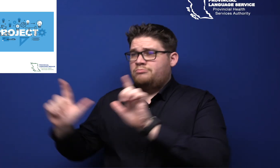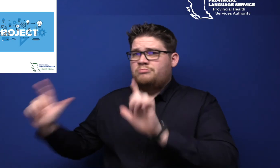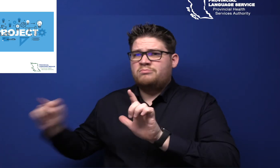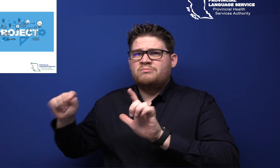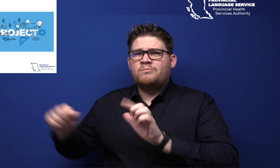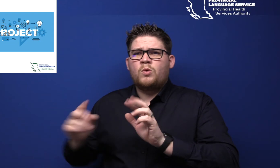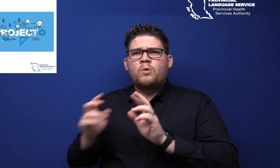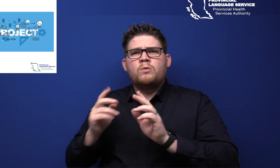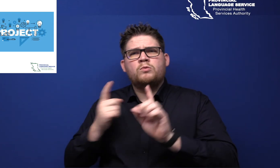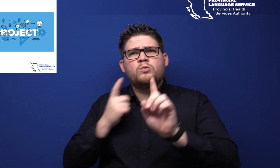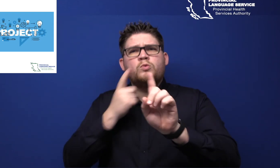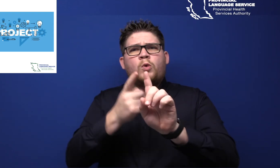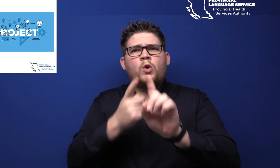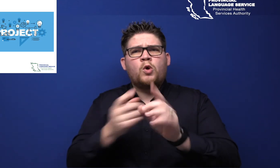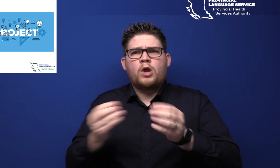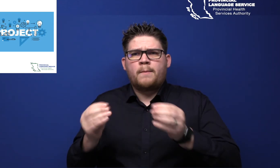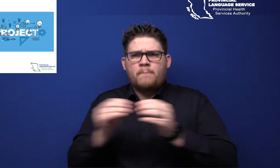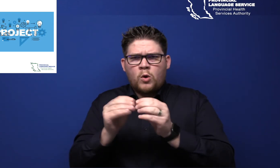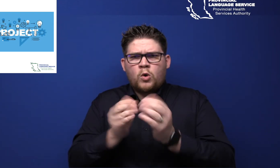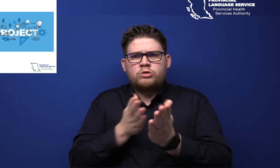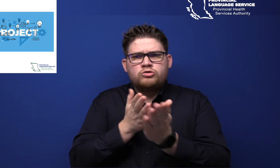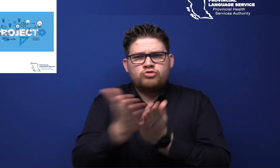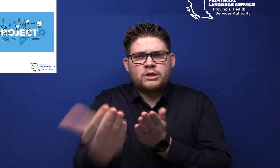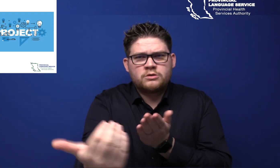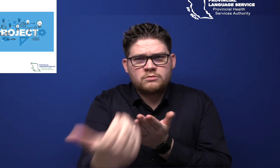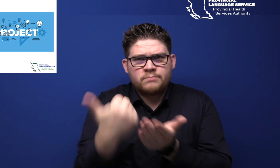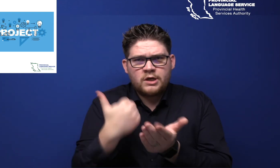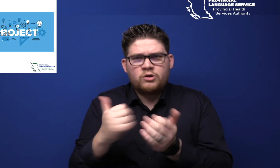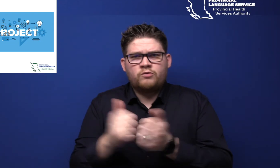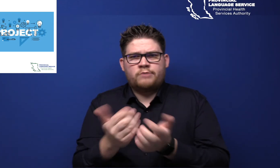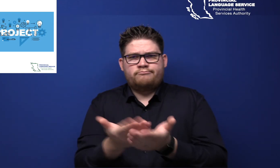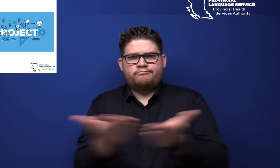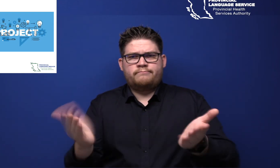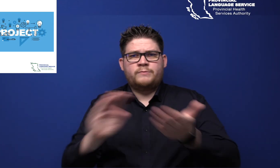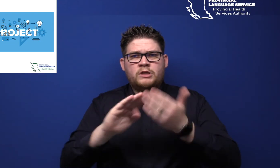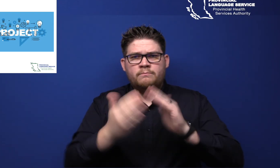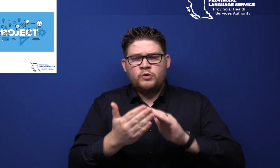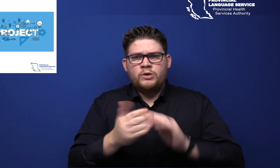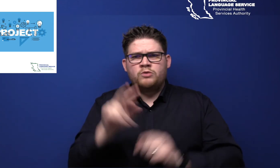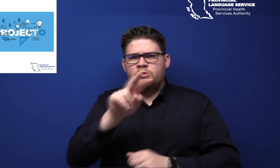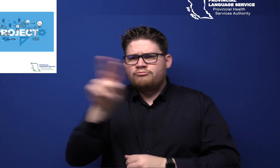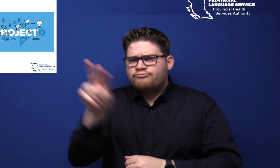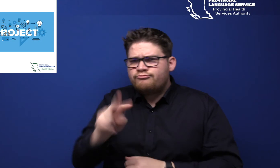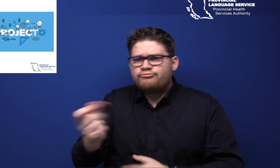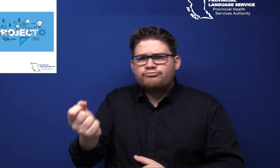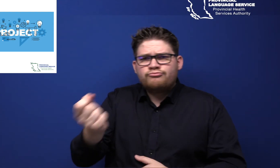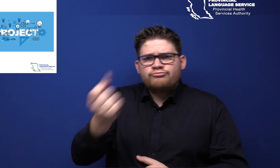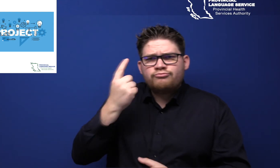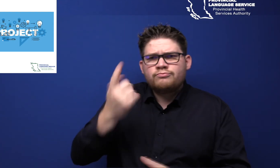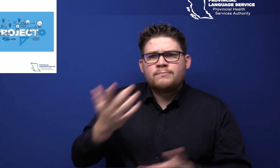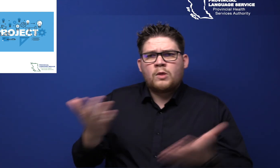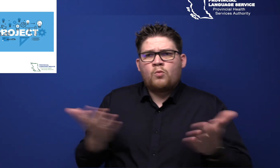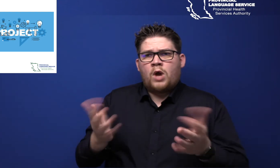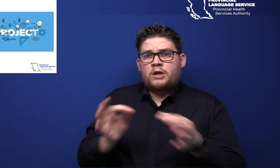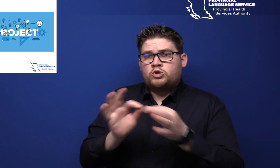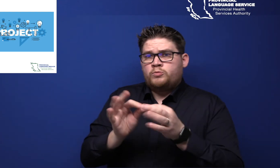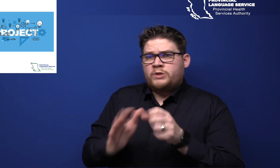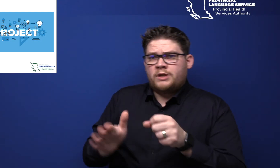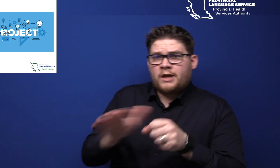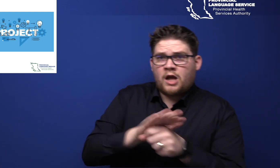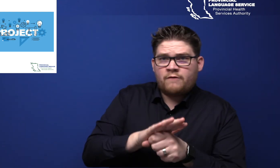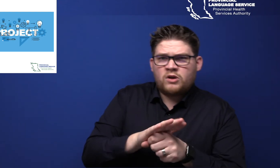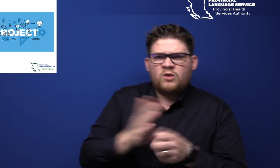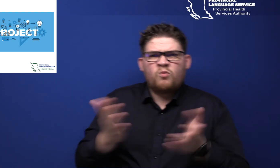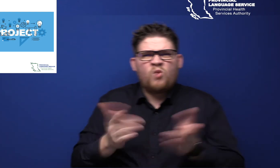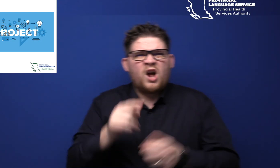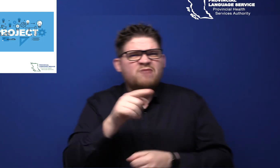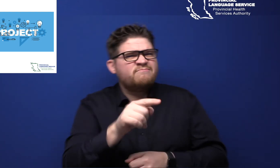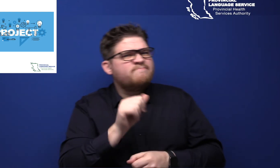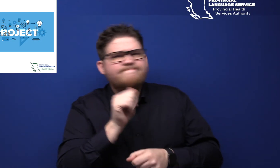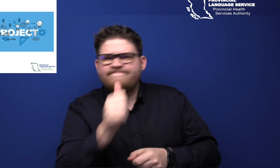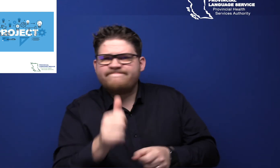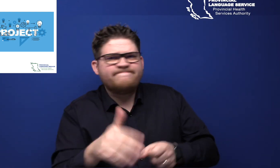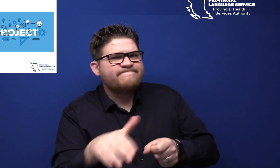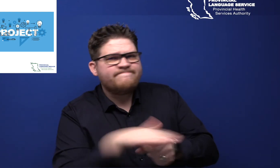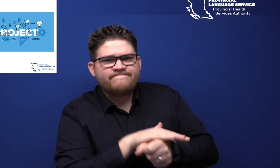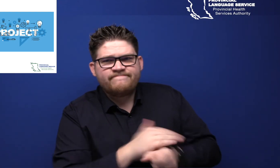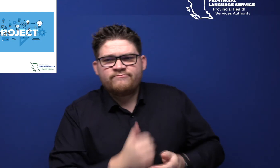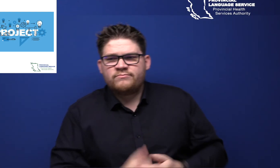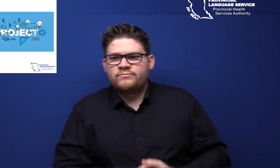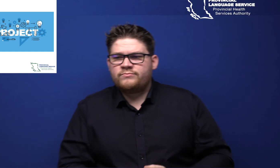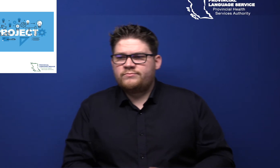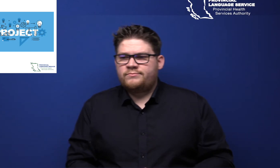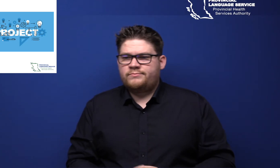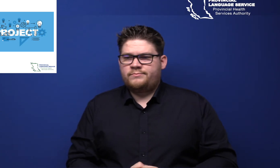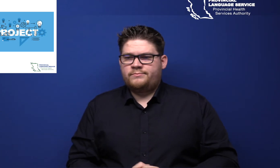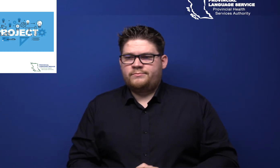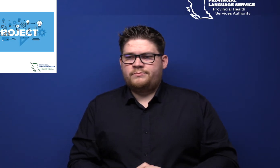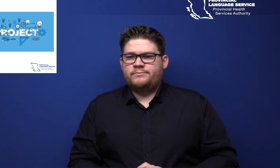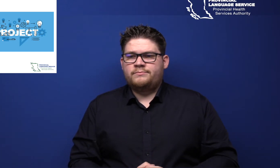AS WELL AS SIGNED VIDEOS AND THE GOAL IS TO HAVE TRANSPARENCY FOR THE COMMUNITY TO SEE WHEN INTERPRETING SERVICES WILL BE PAID FOR